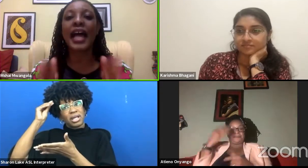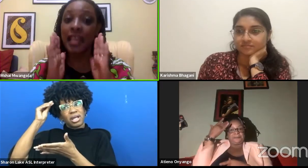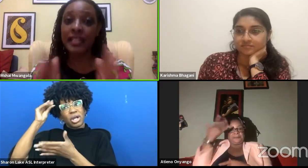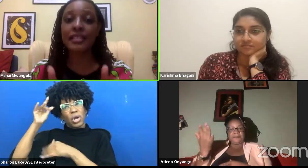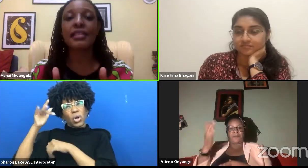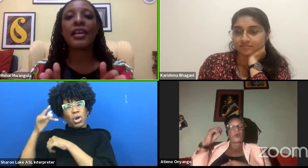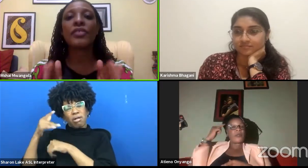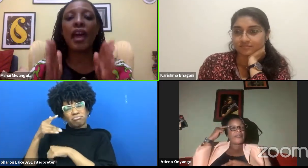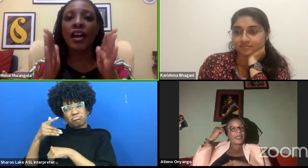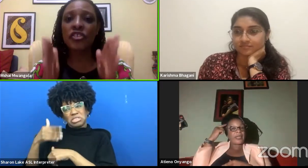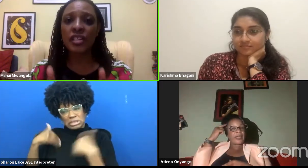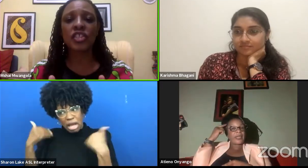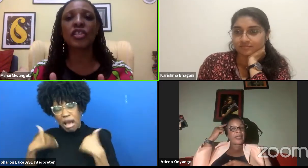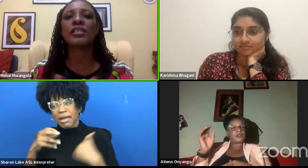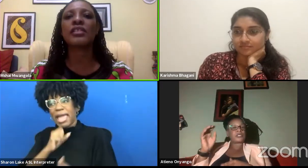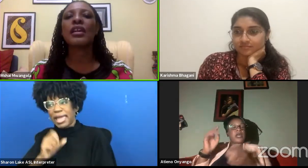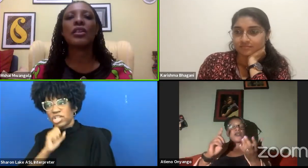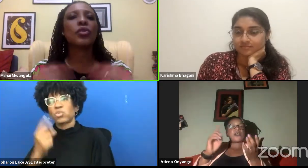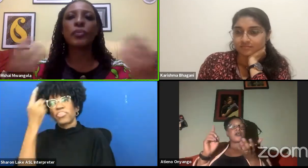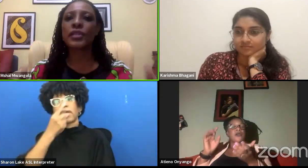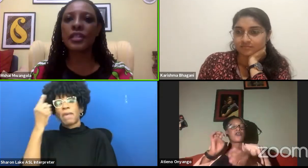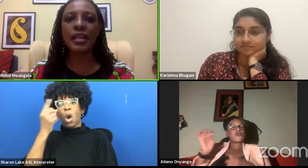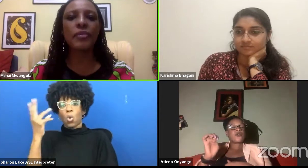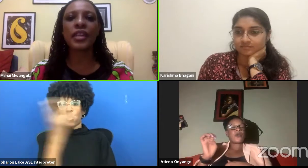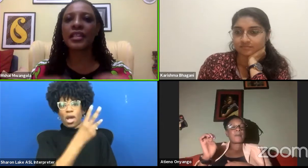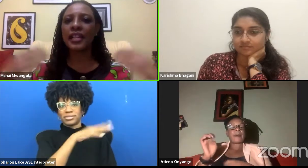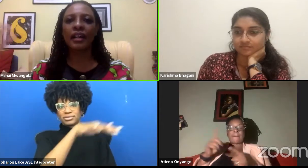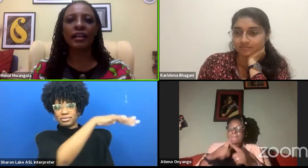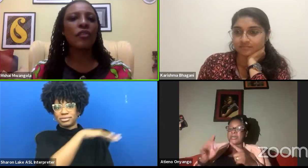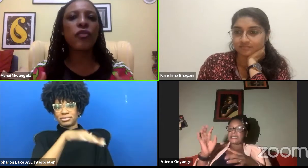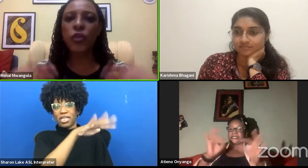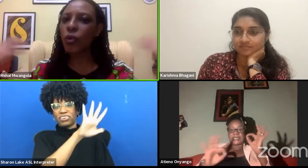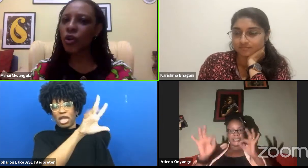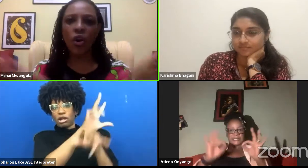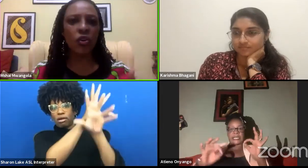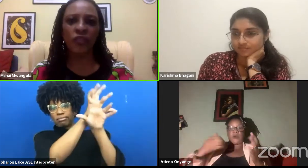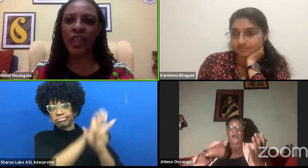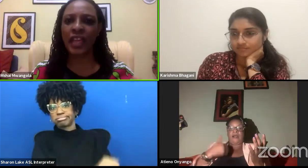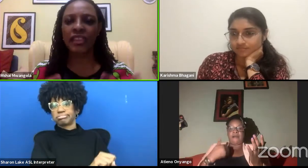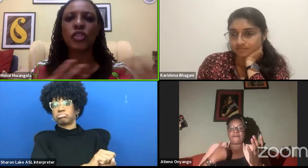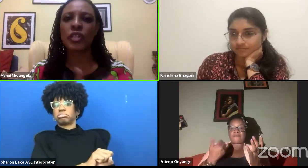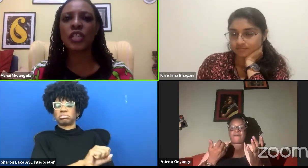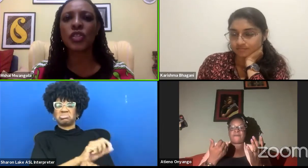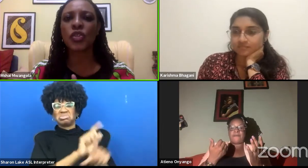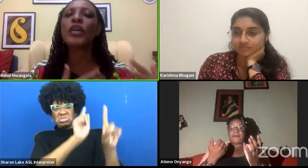and yes, there are traditions, proscenium theater, fourth wall, all of that, that you need to know